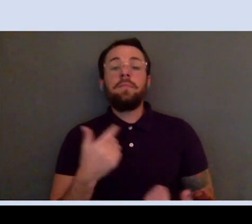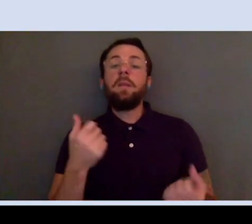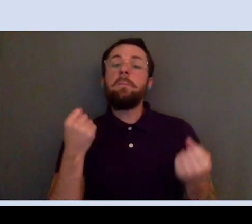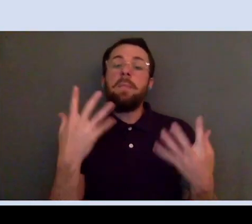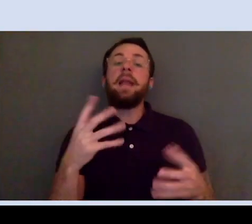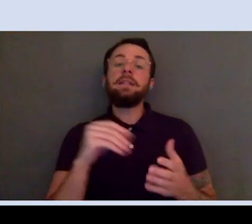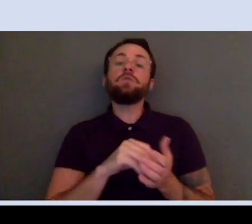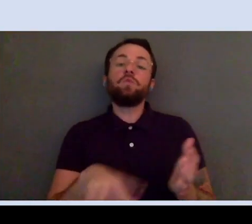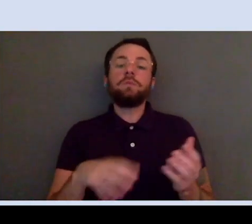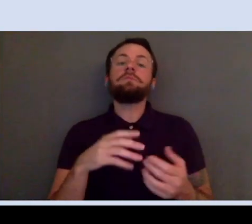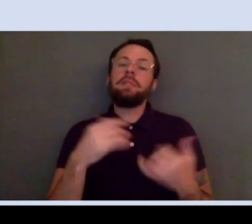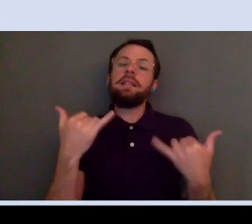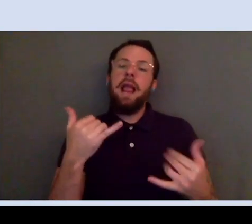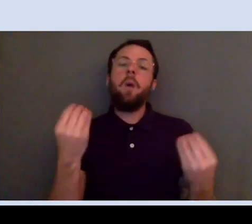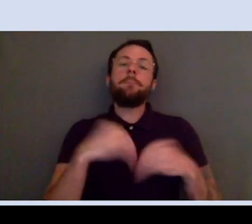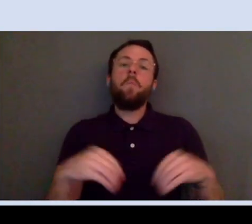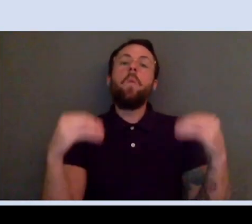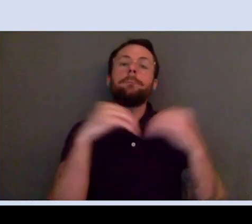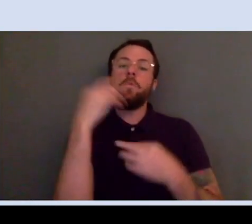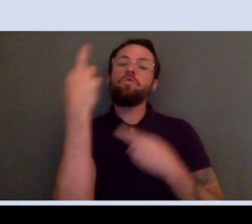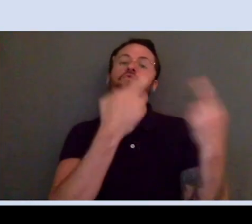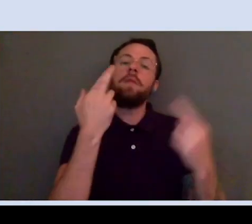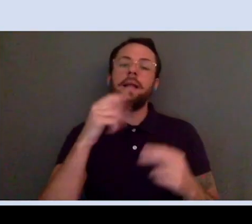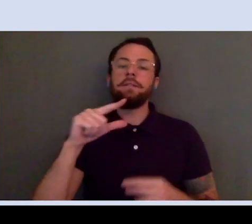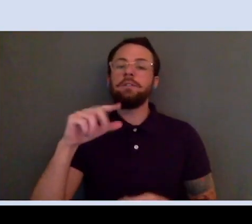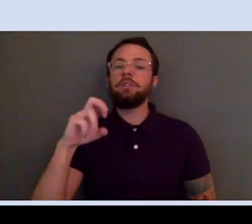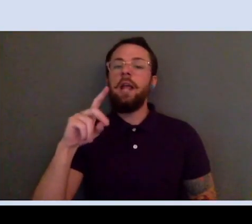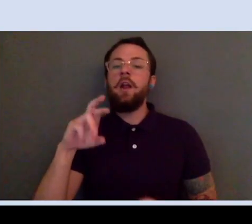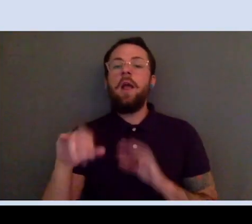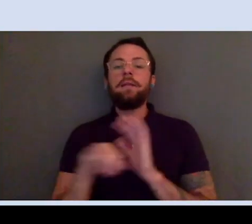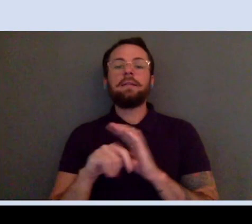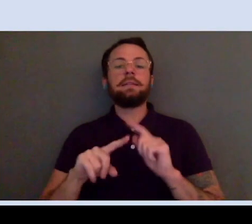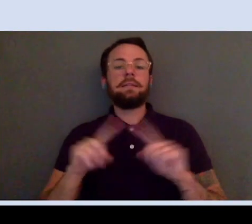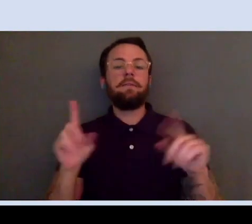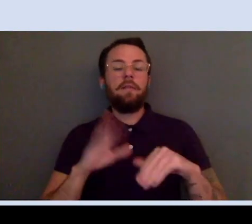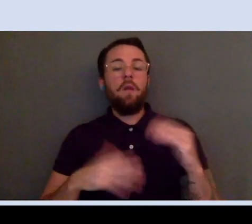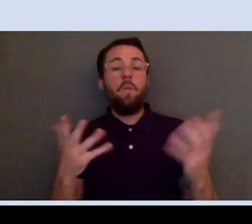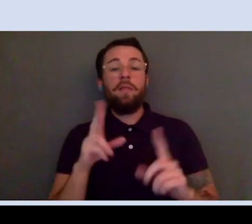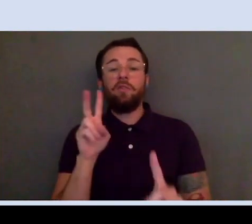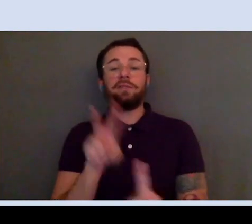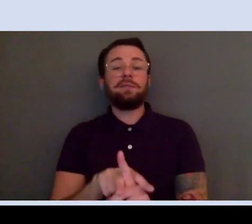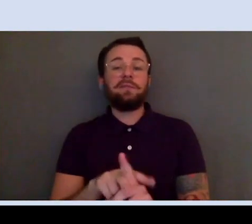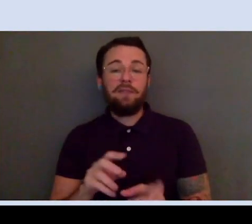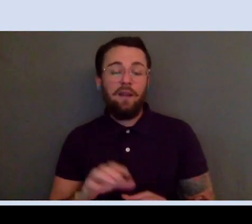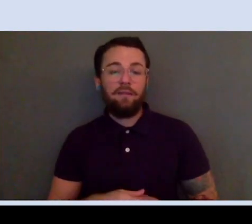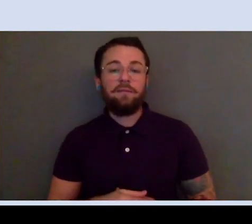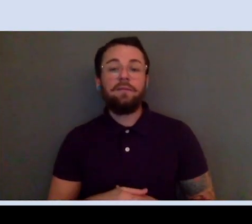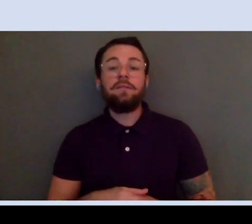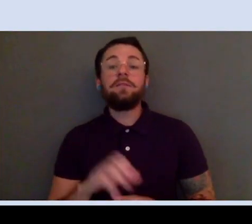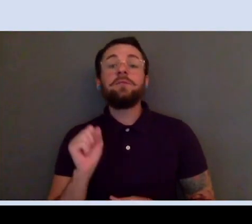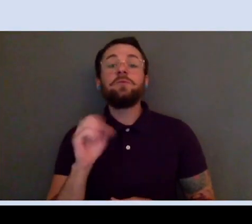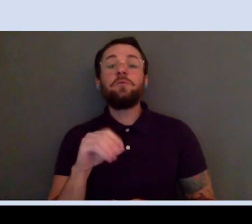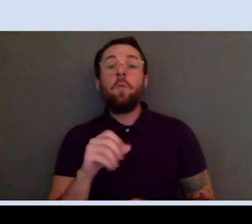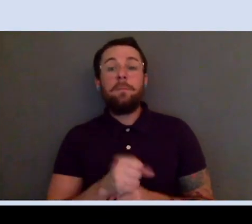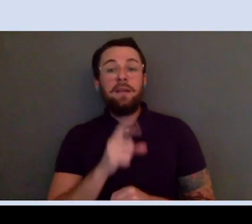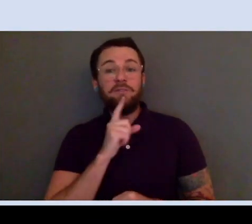You absolutely need support for all students: But students are becoming more aware about